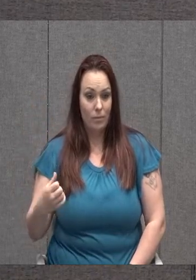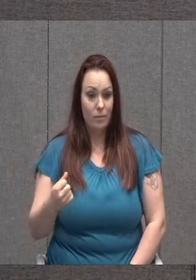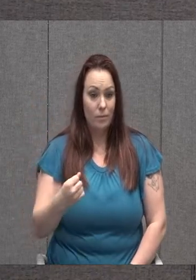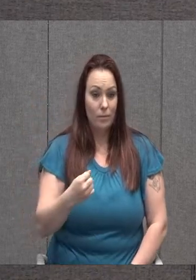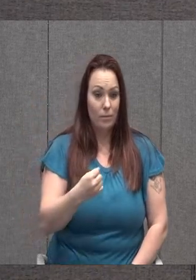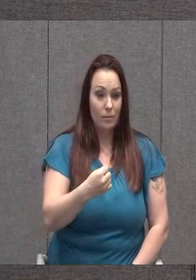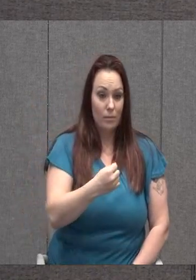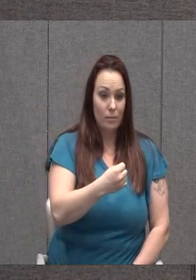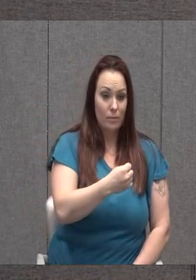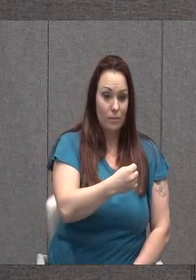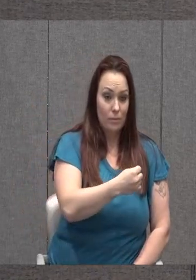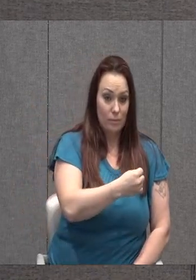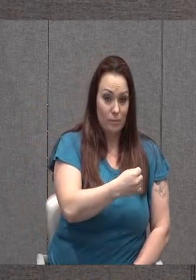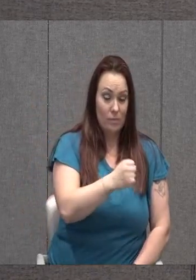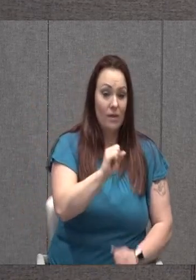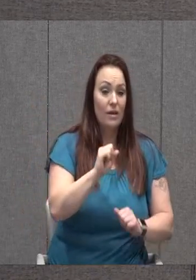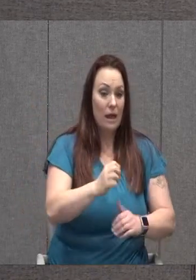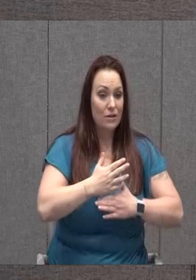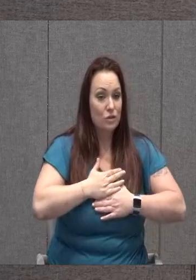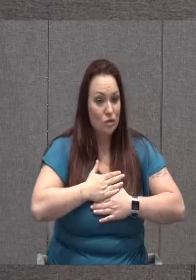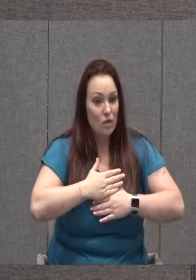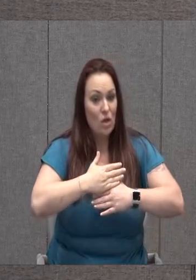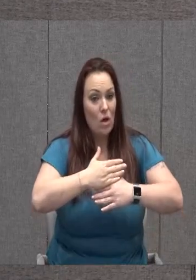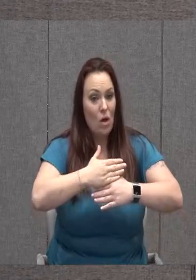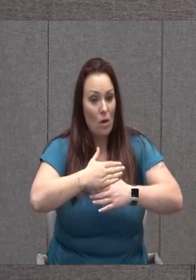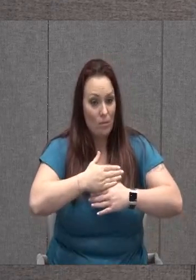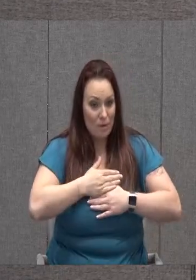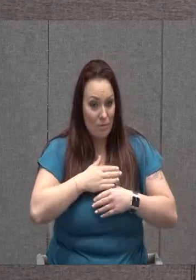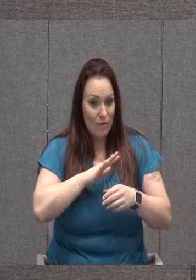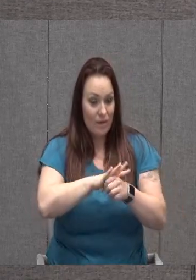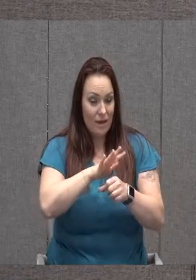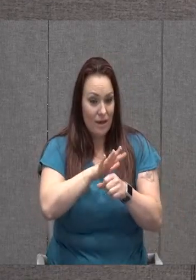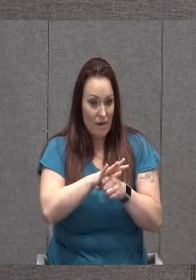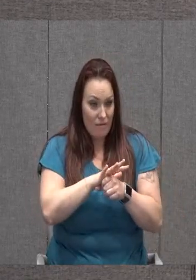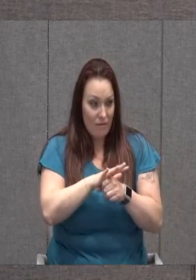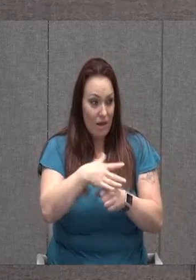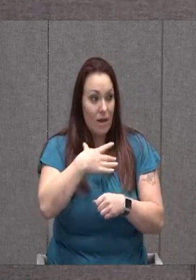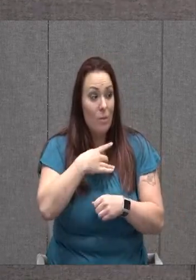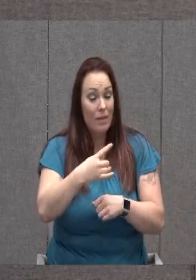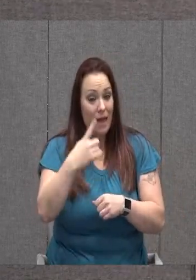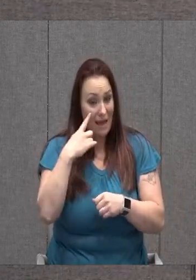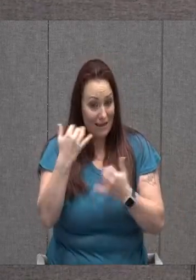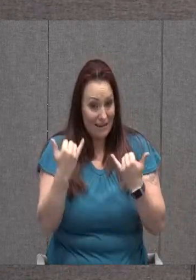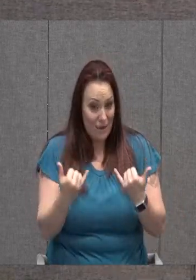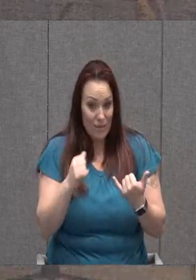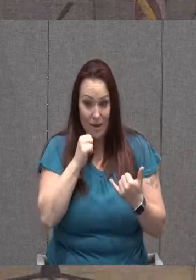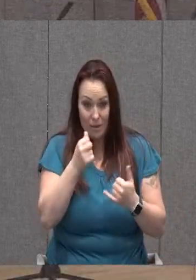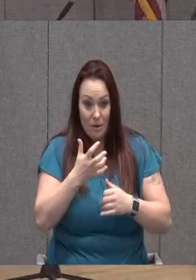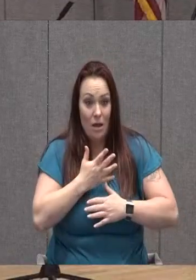And now I was able to slow my breathing down enough, and I'd like, now that I'm not out of breath,